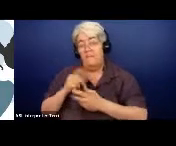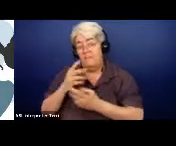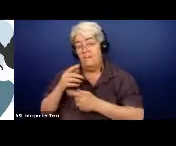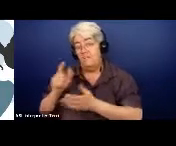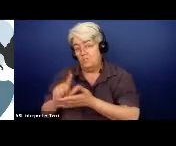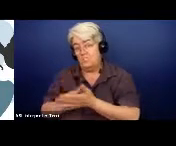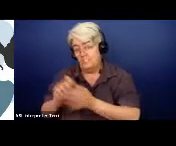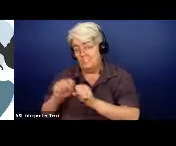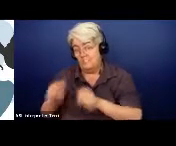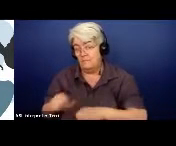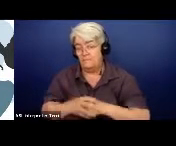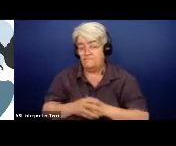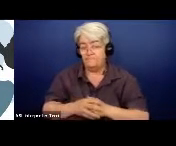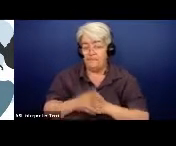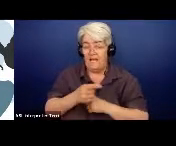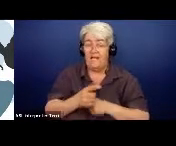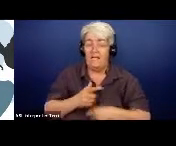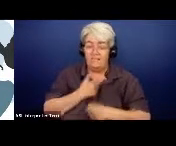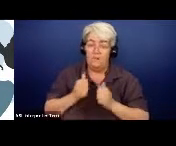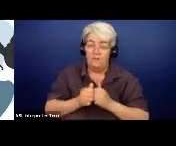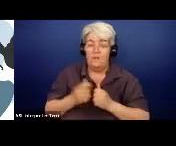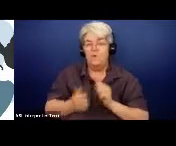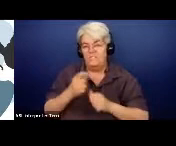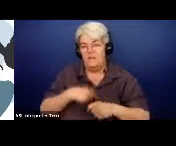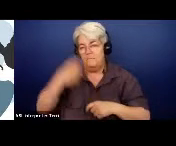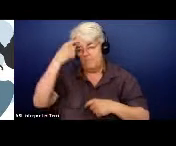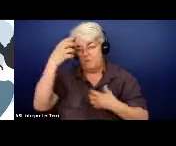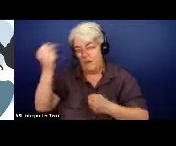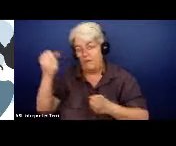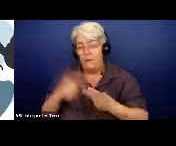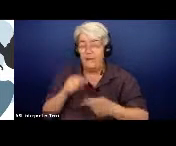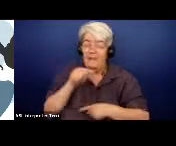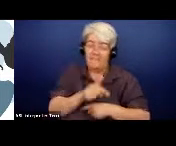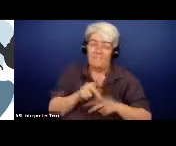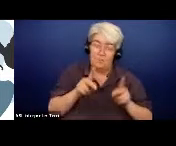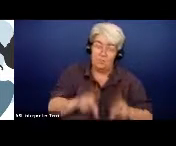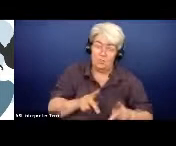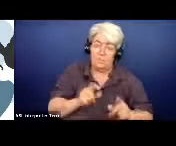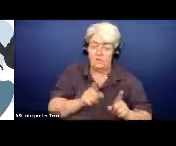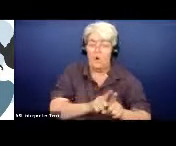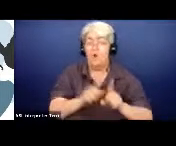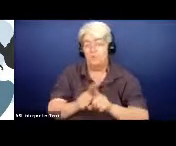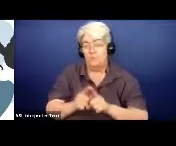with the mental health and that person being able to also have training around brain injury